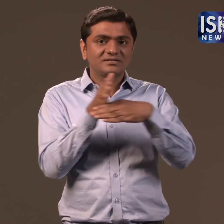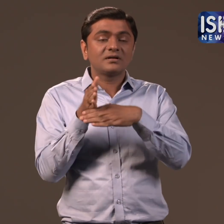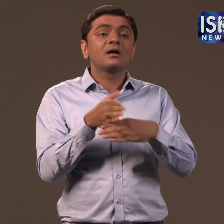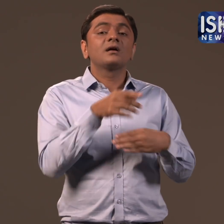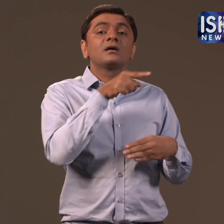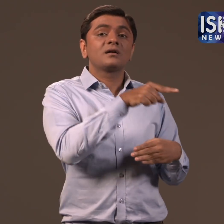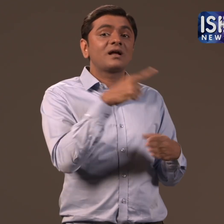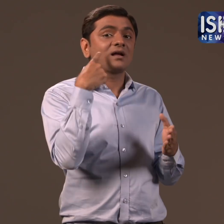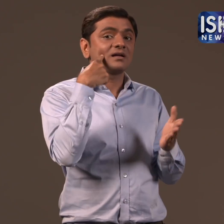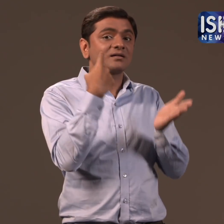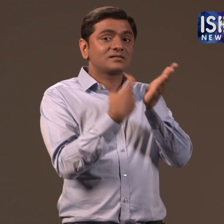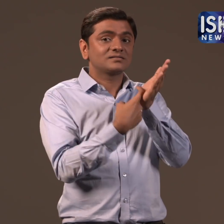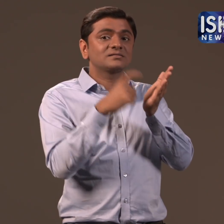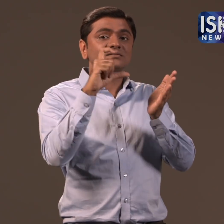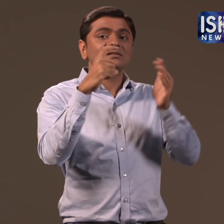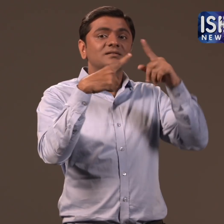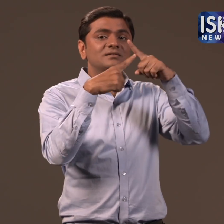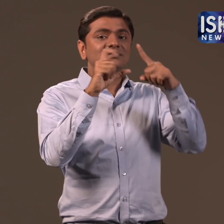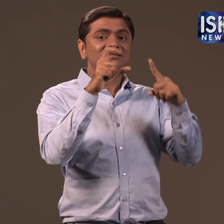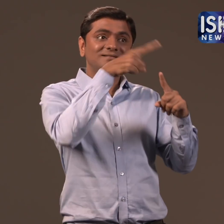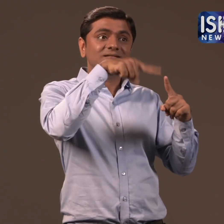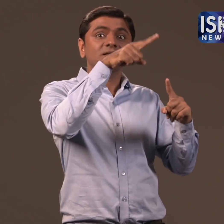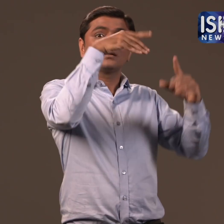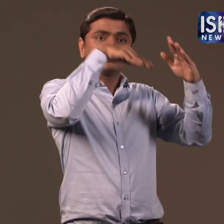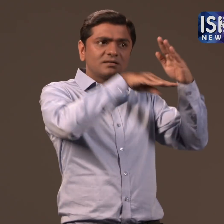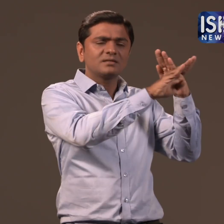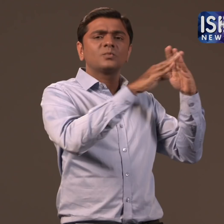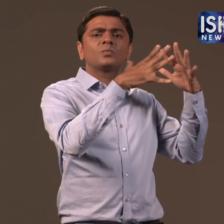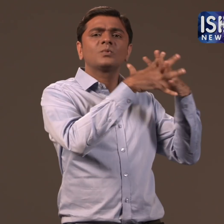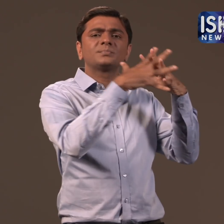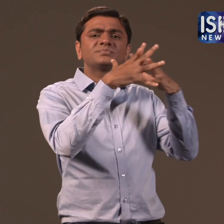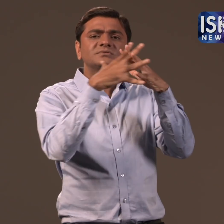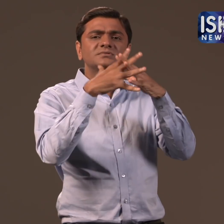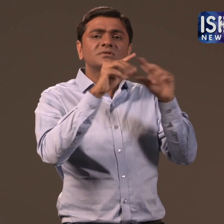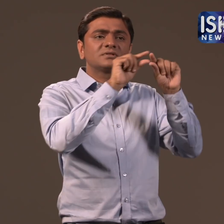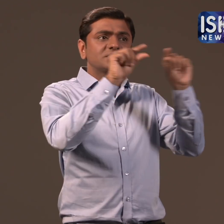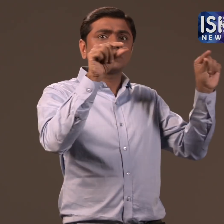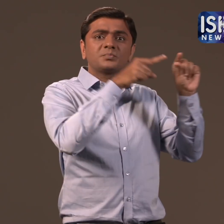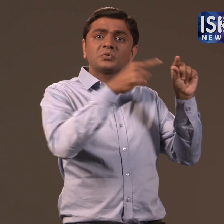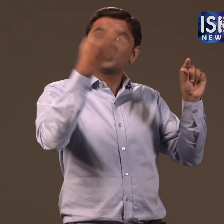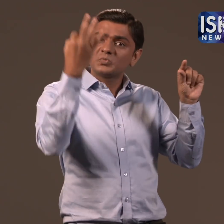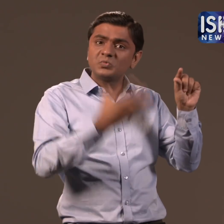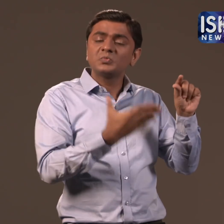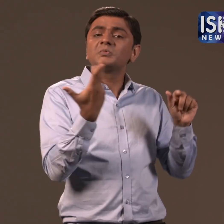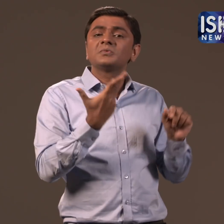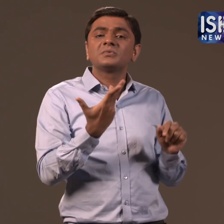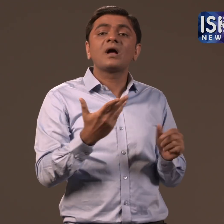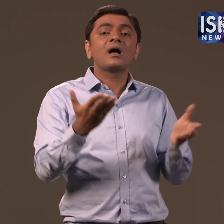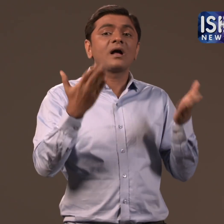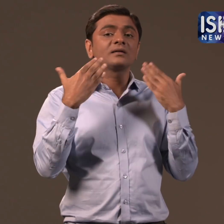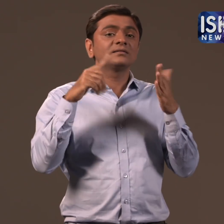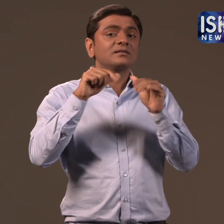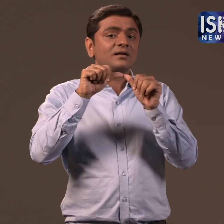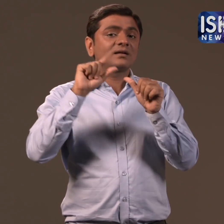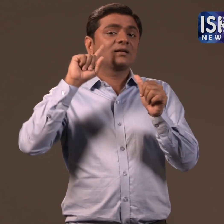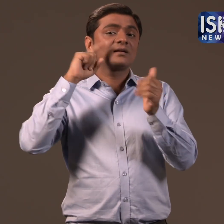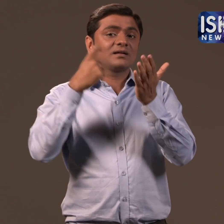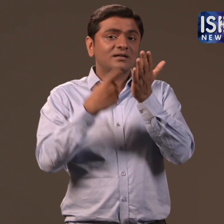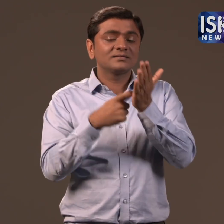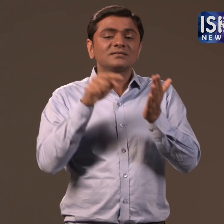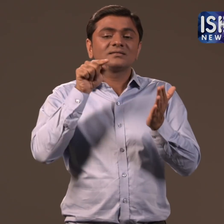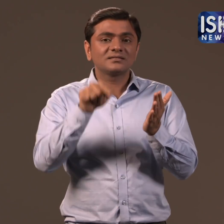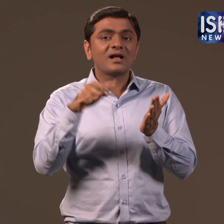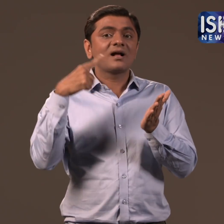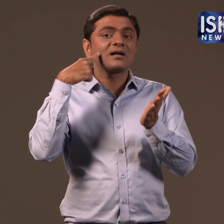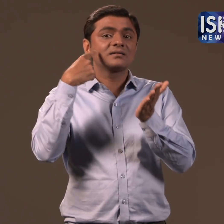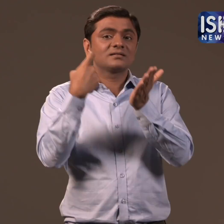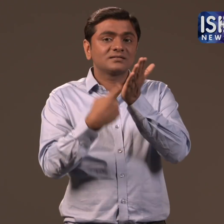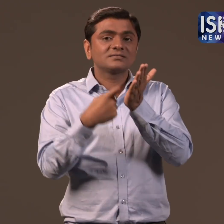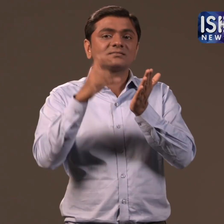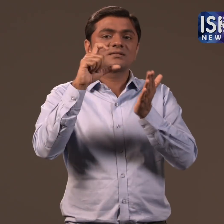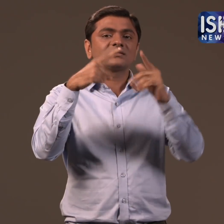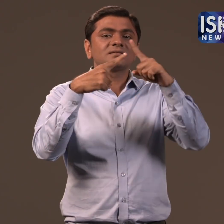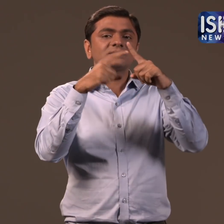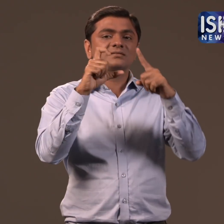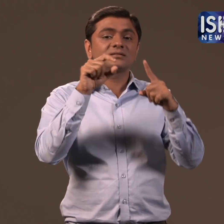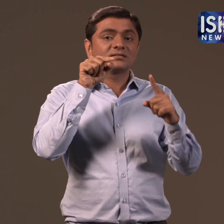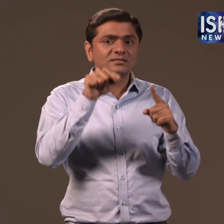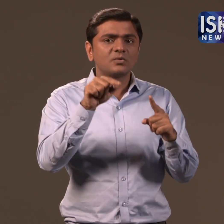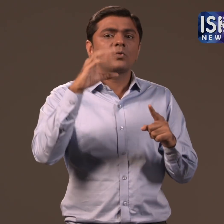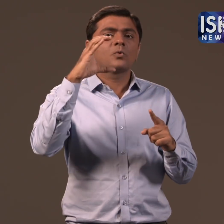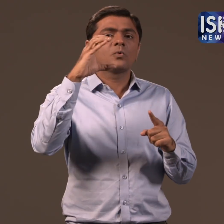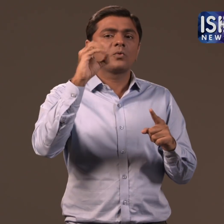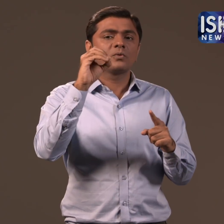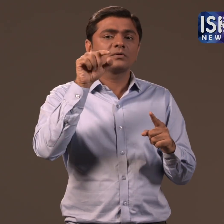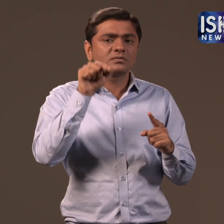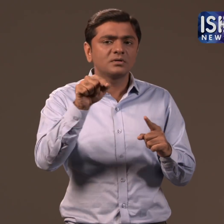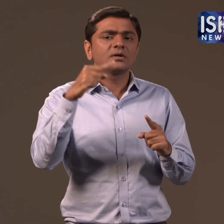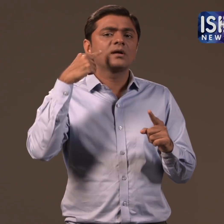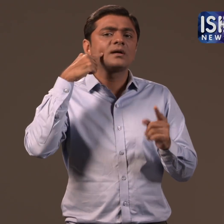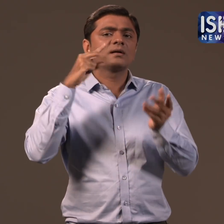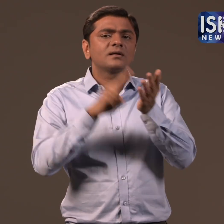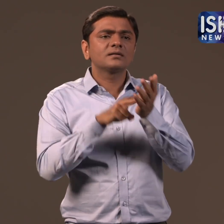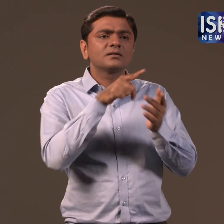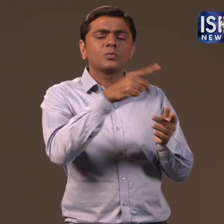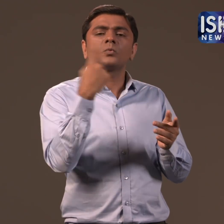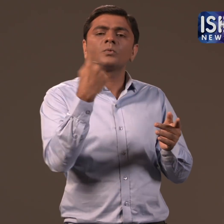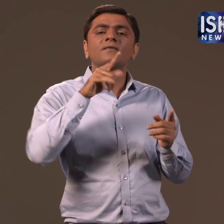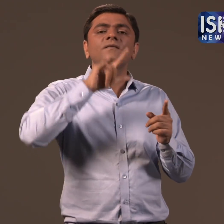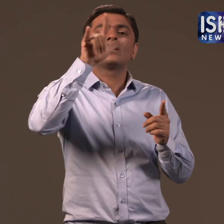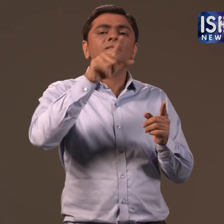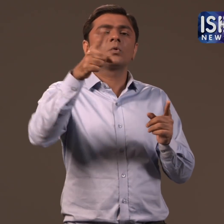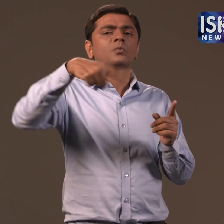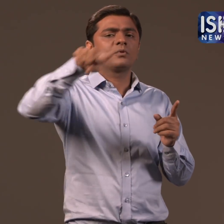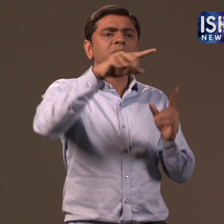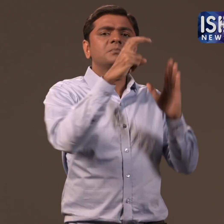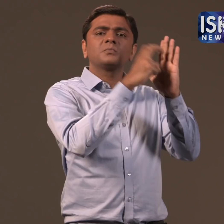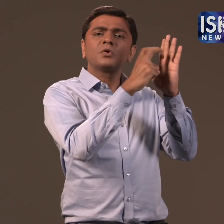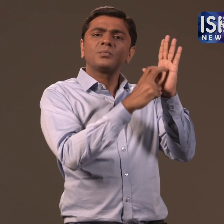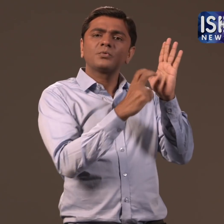The IRCTC has a new website air.irctc.co.in, on which people can now book air tickets.